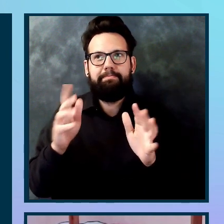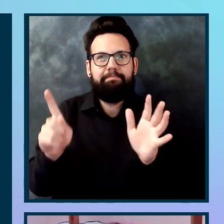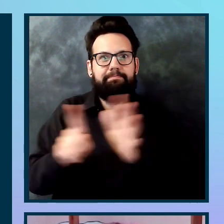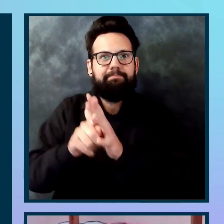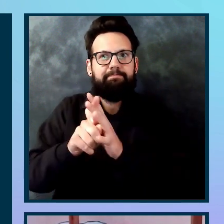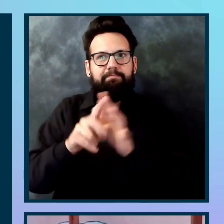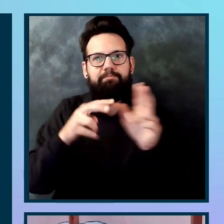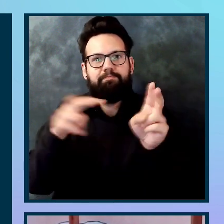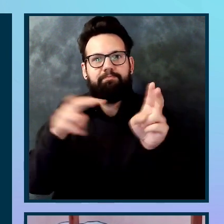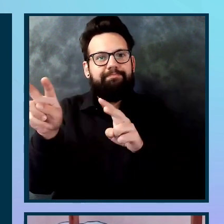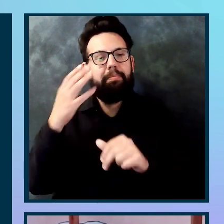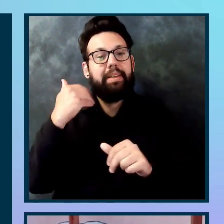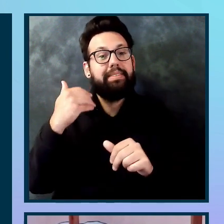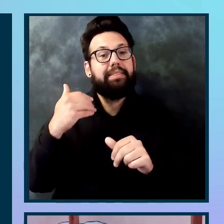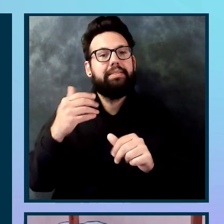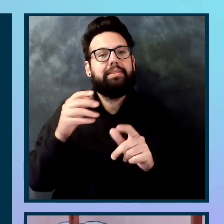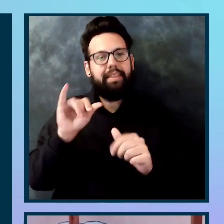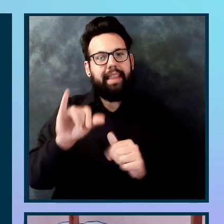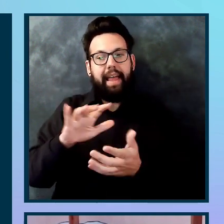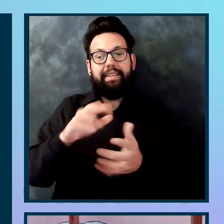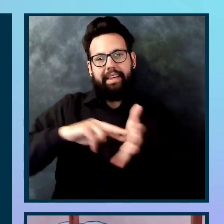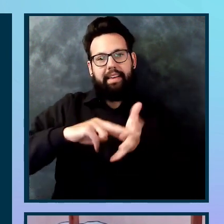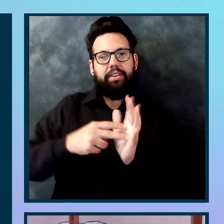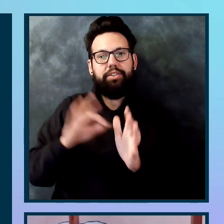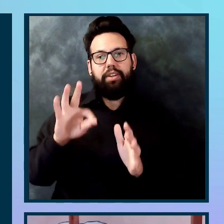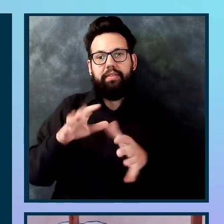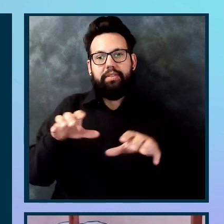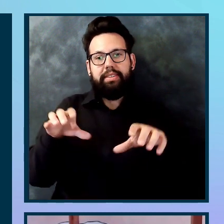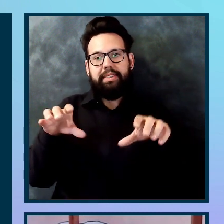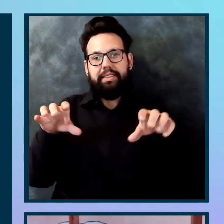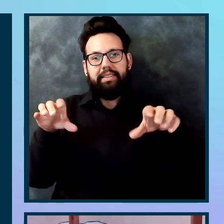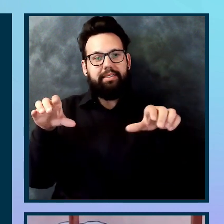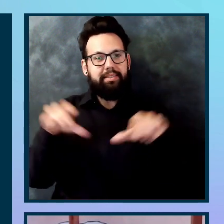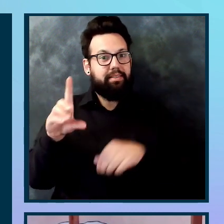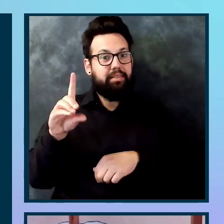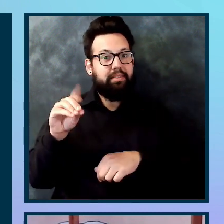is a general piece of documentation. It's not specific to a given story or design